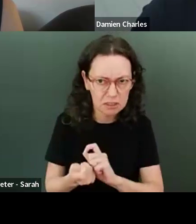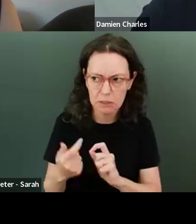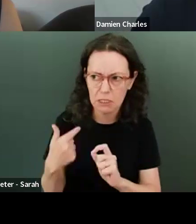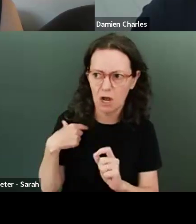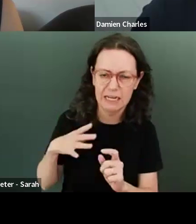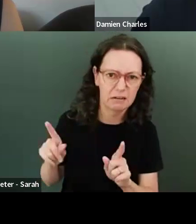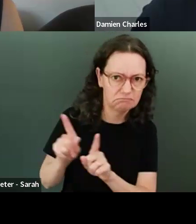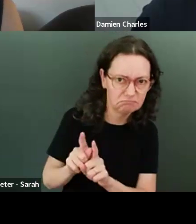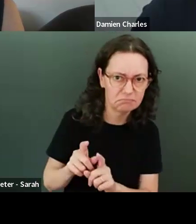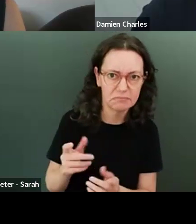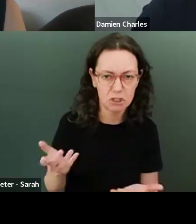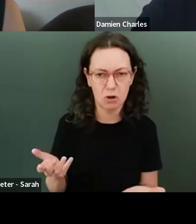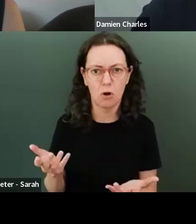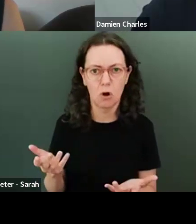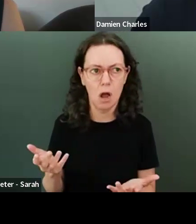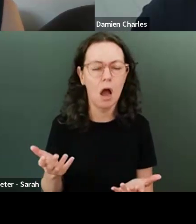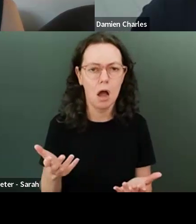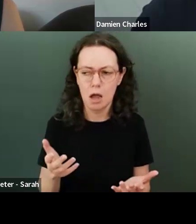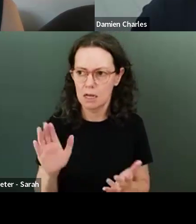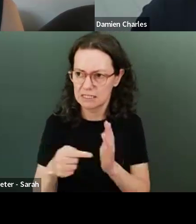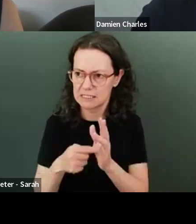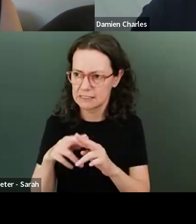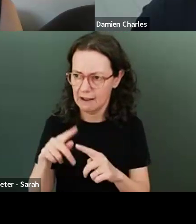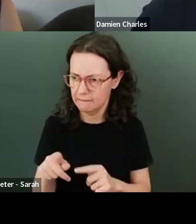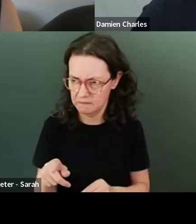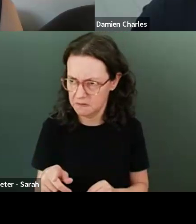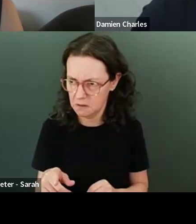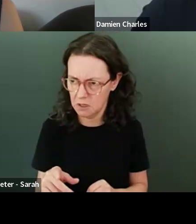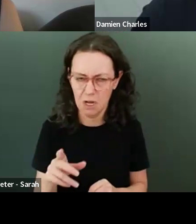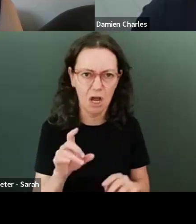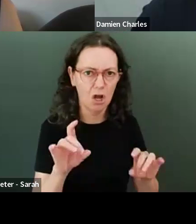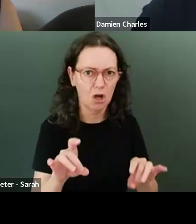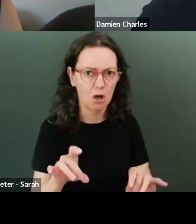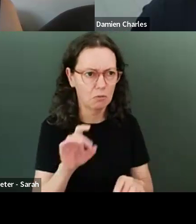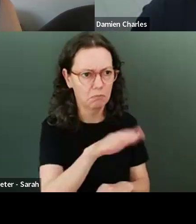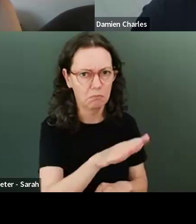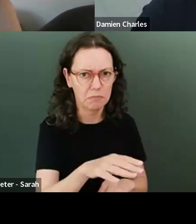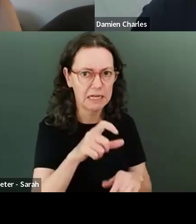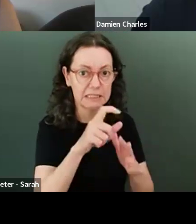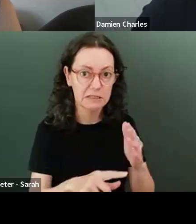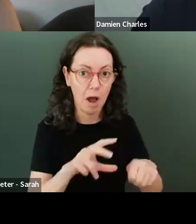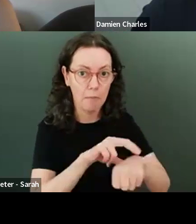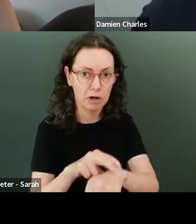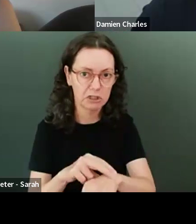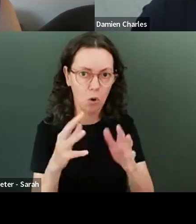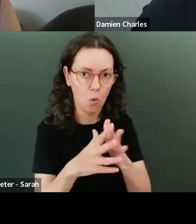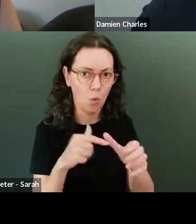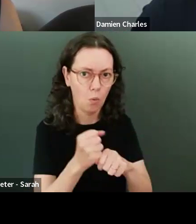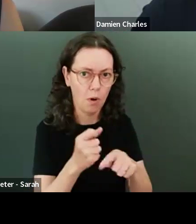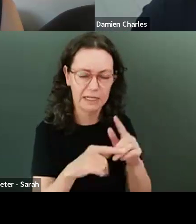knowing where to get that support. So for example in Australia, we have a